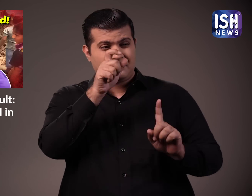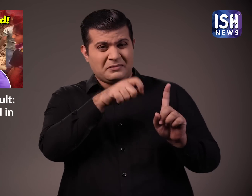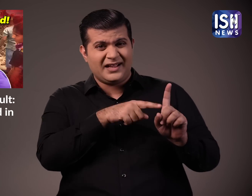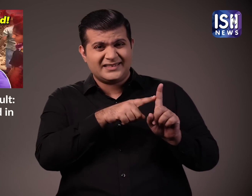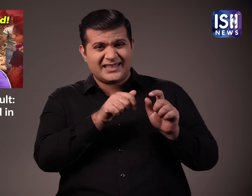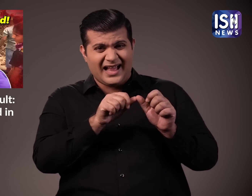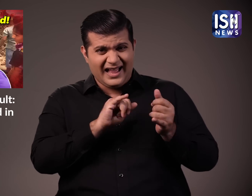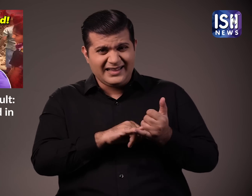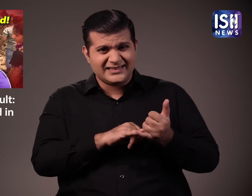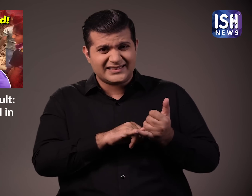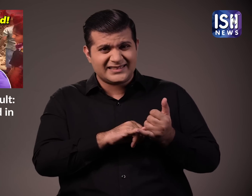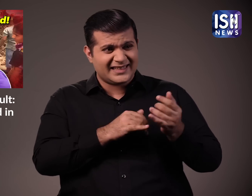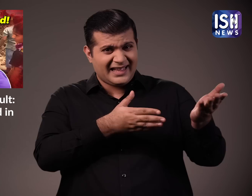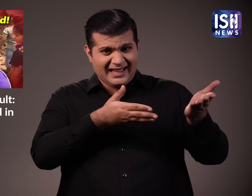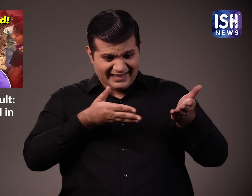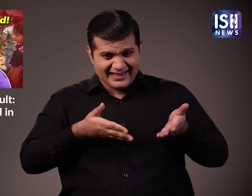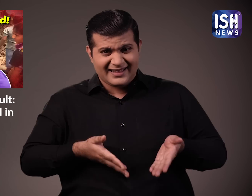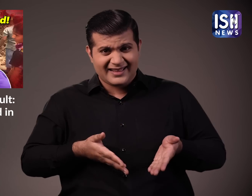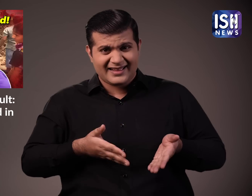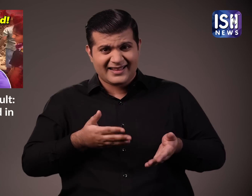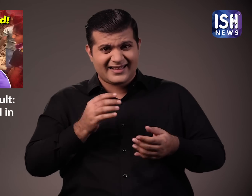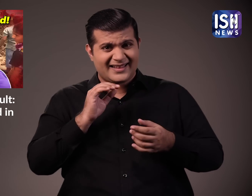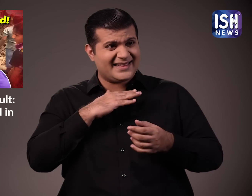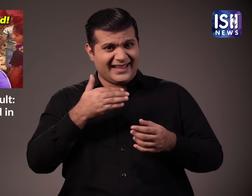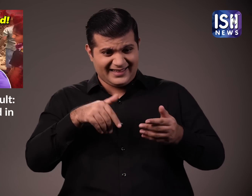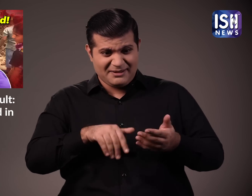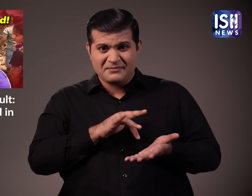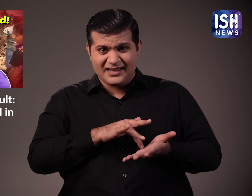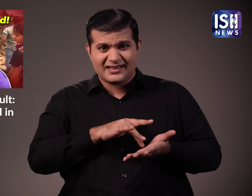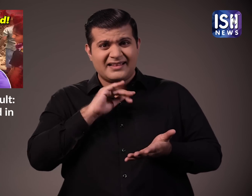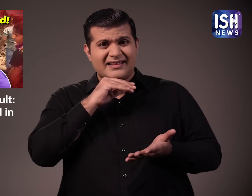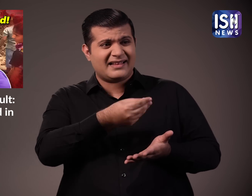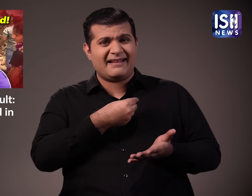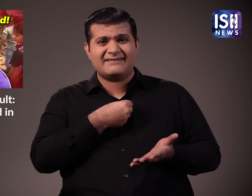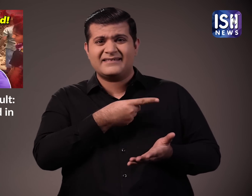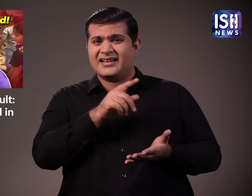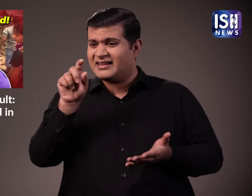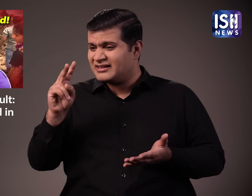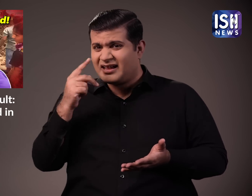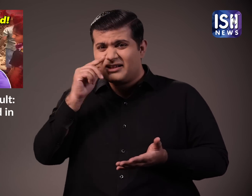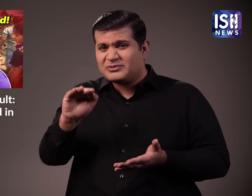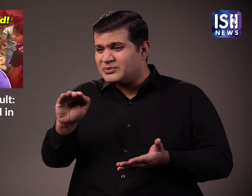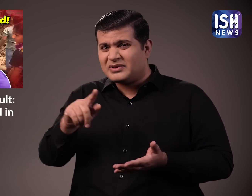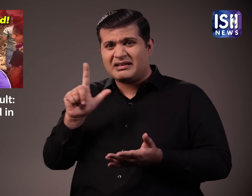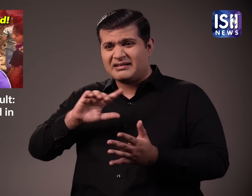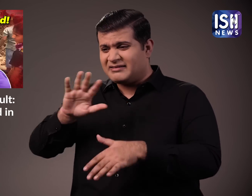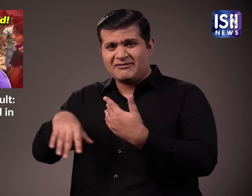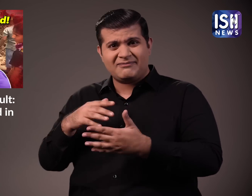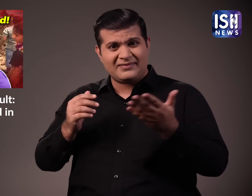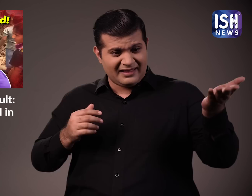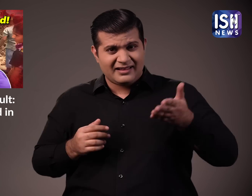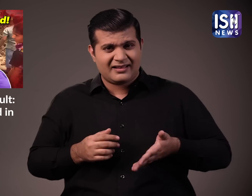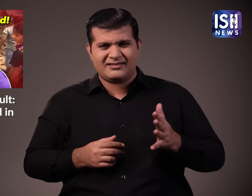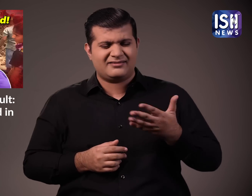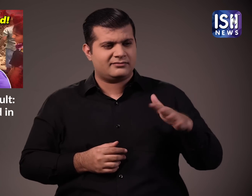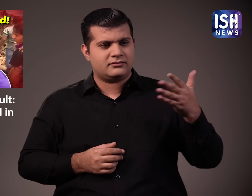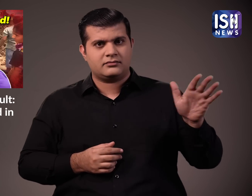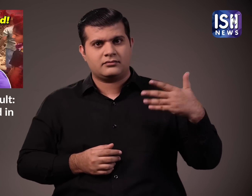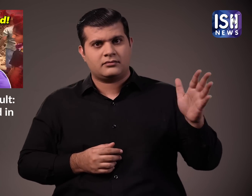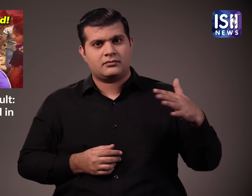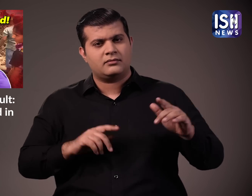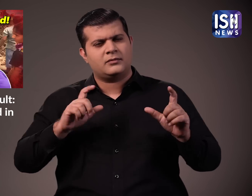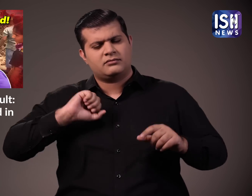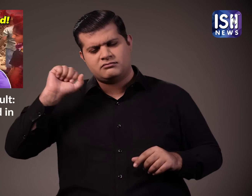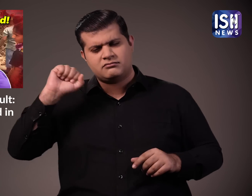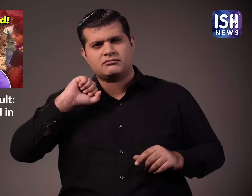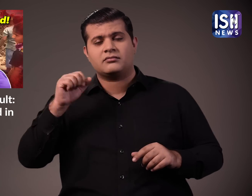No one wanted Akshay to be buried in their place as he was involved in a heinous crime of raping 2 little girls.